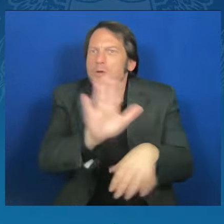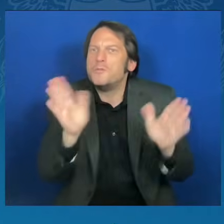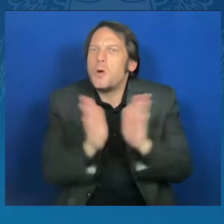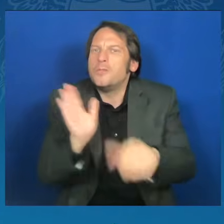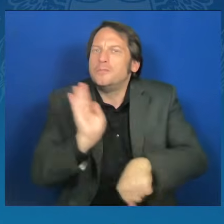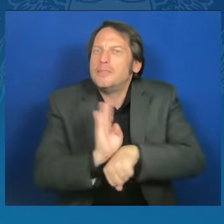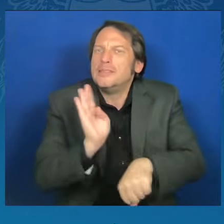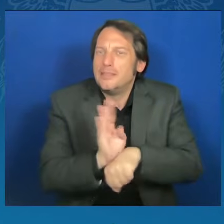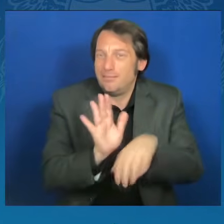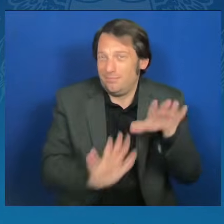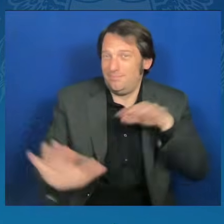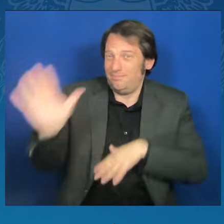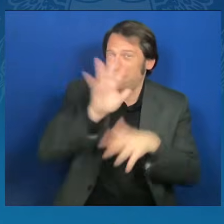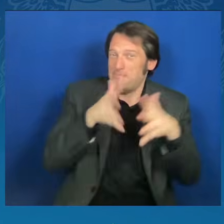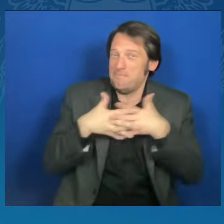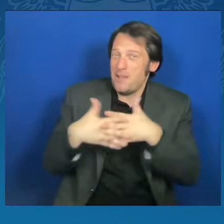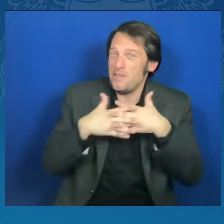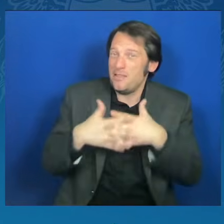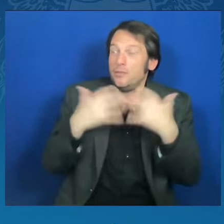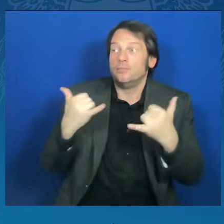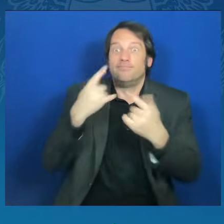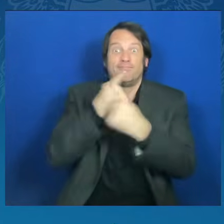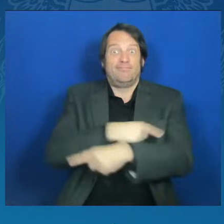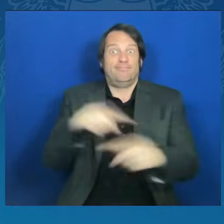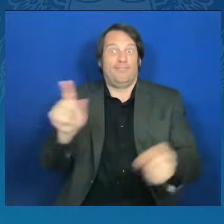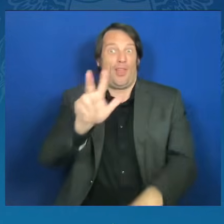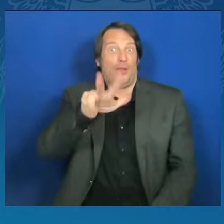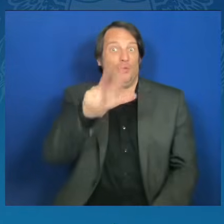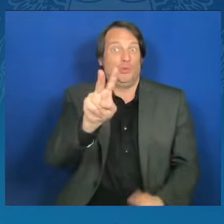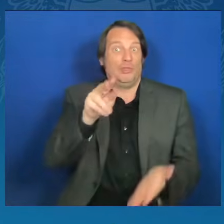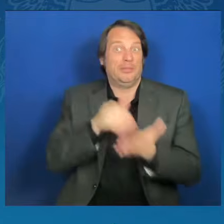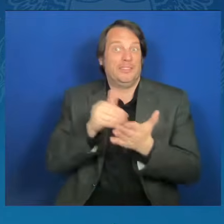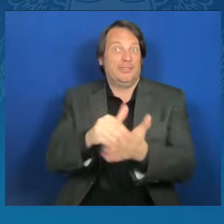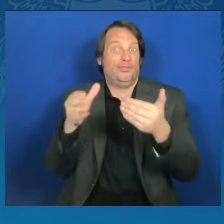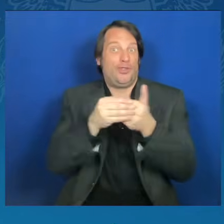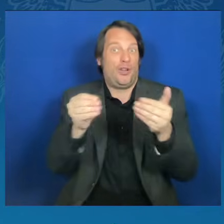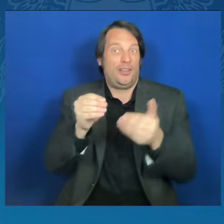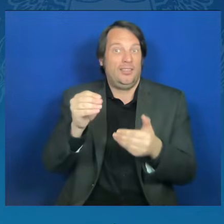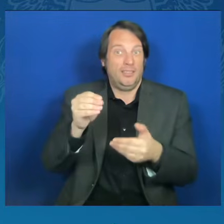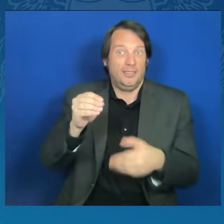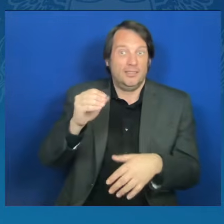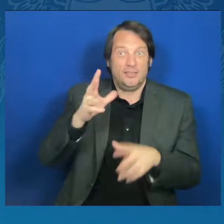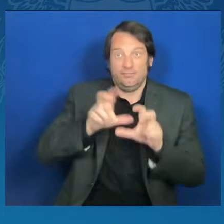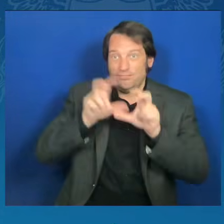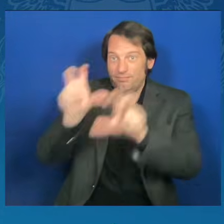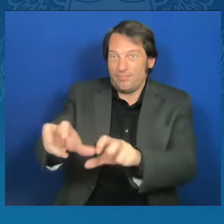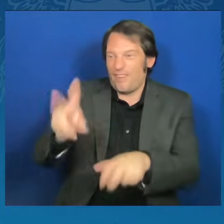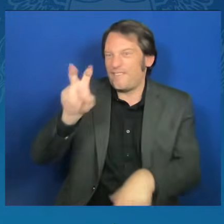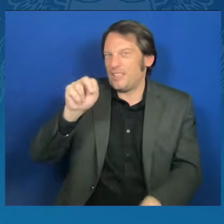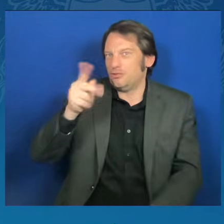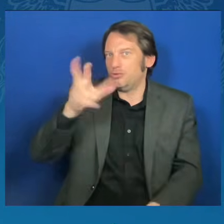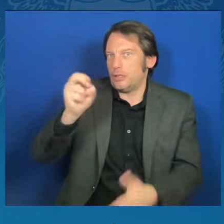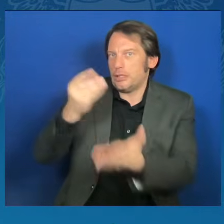not only get access to equity financing, but also to the advice that means those small businesses will become big businesses.